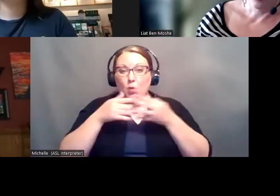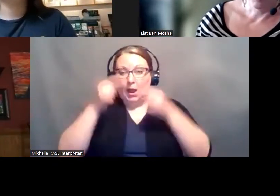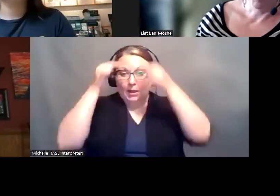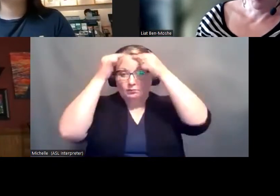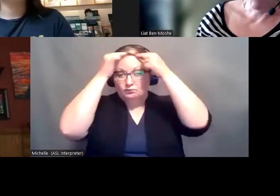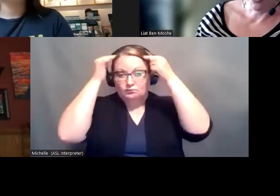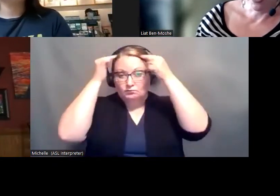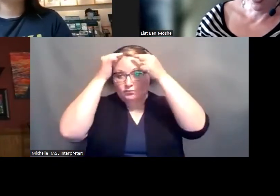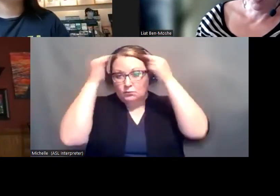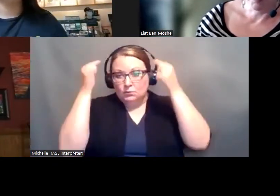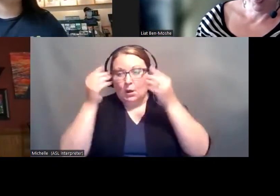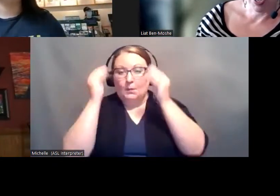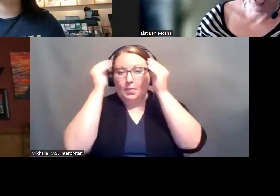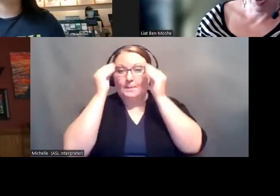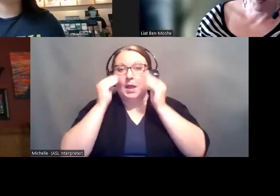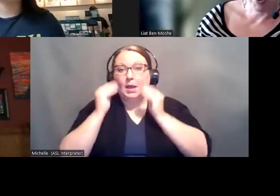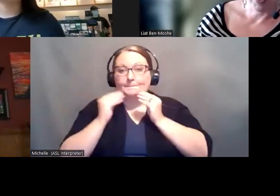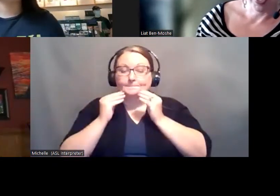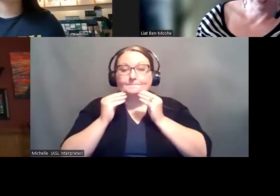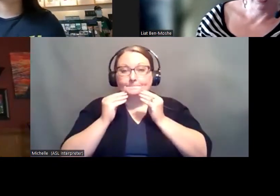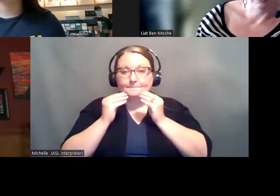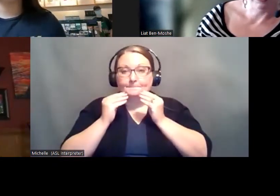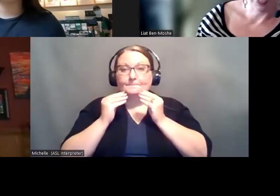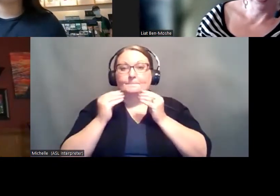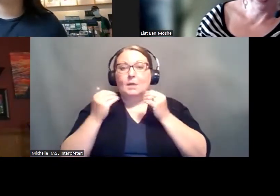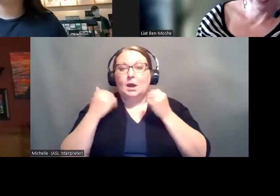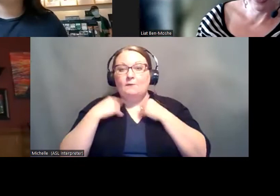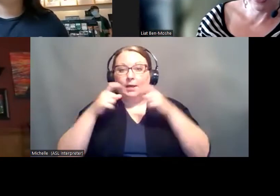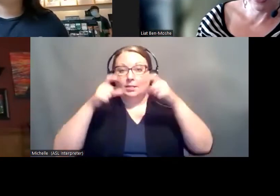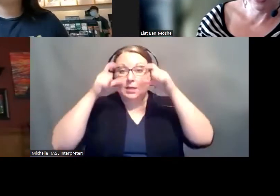I'm wearing makeup, I'm wearing glasses,